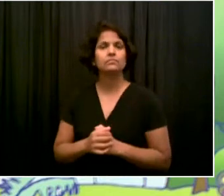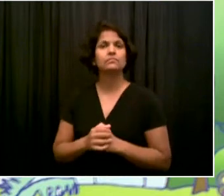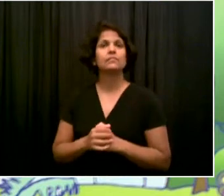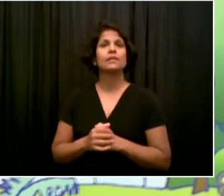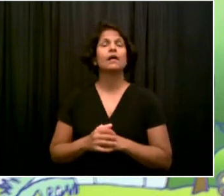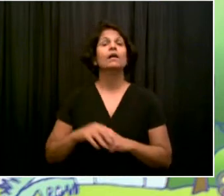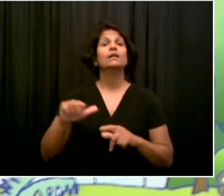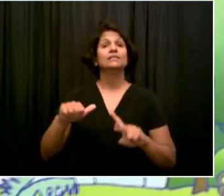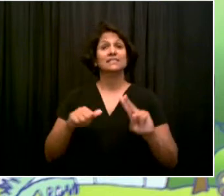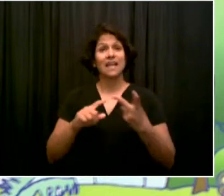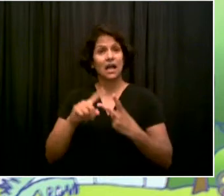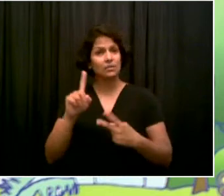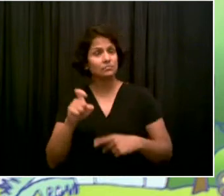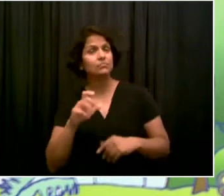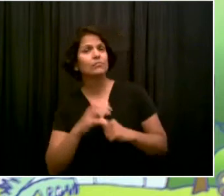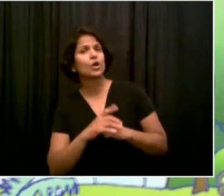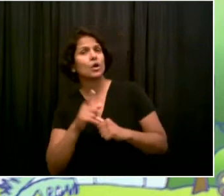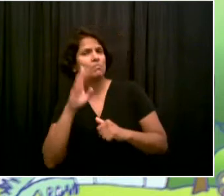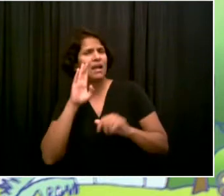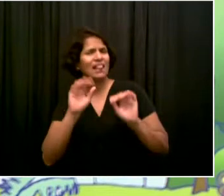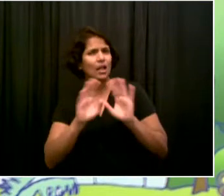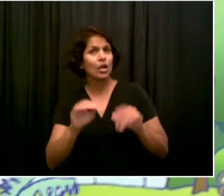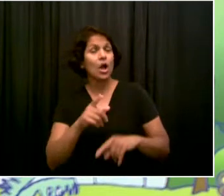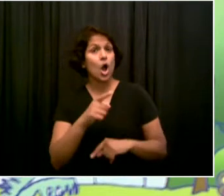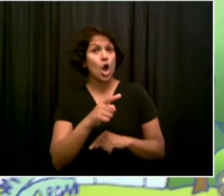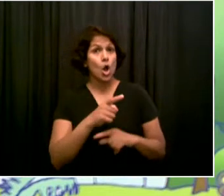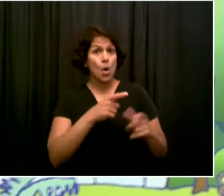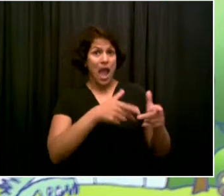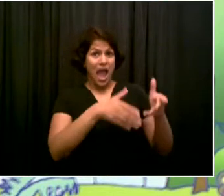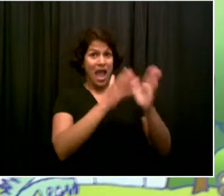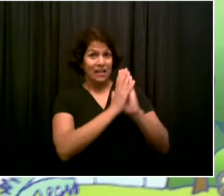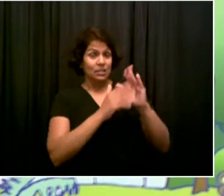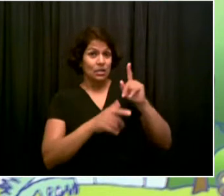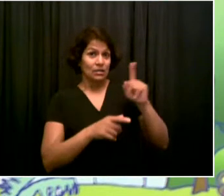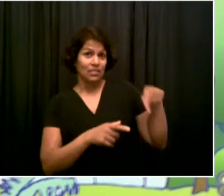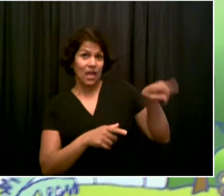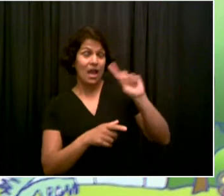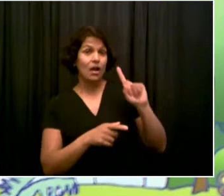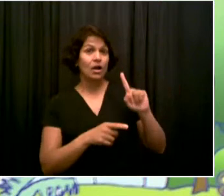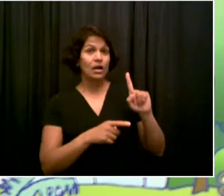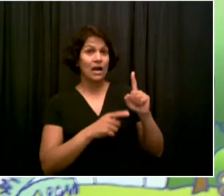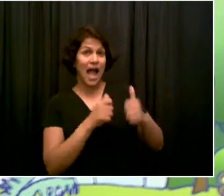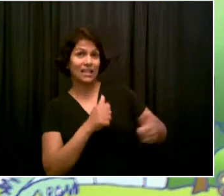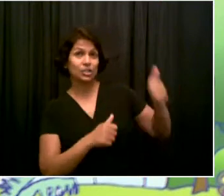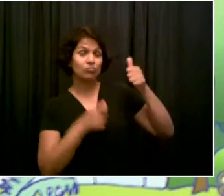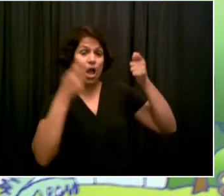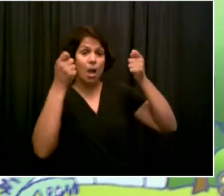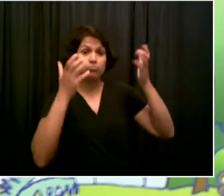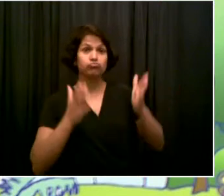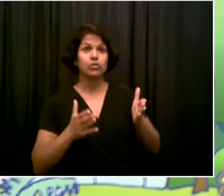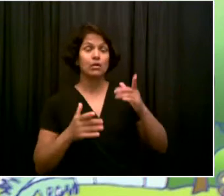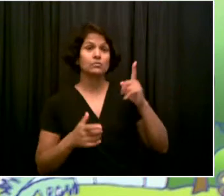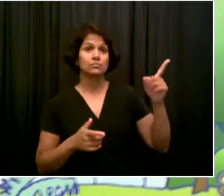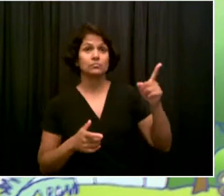BDS. Reporter: